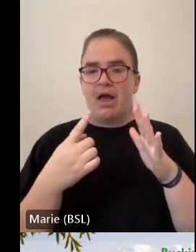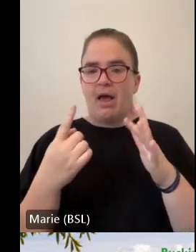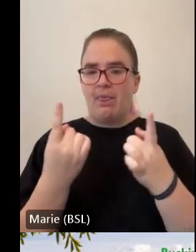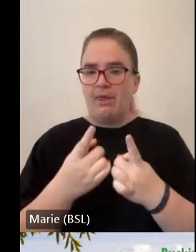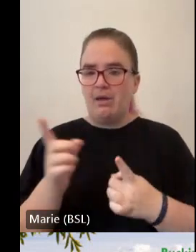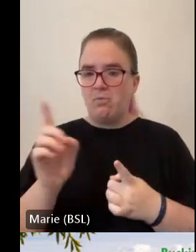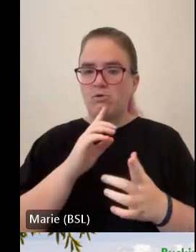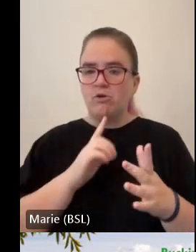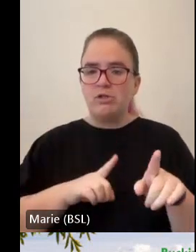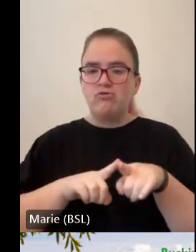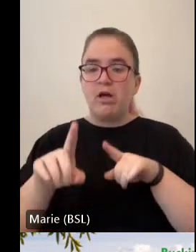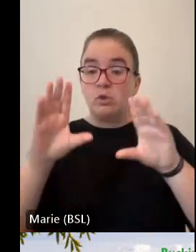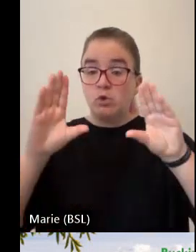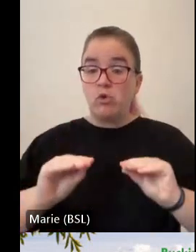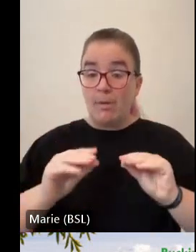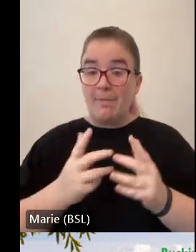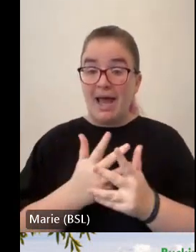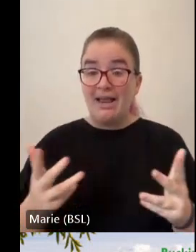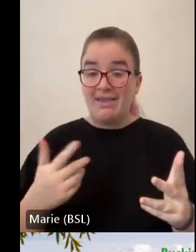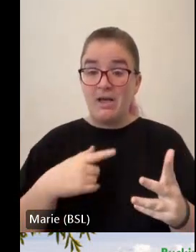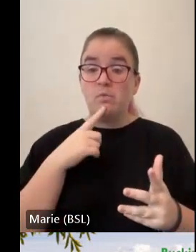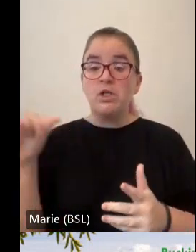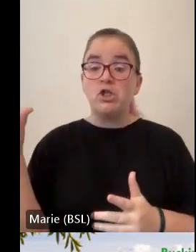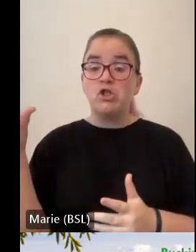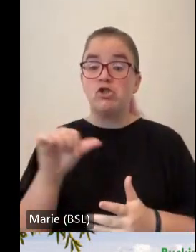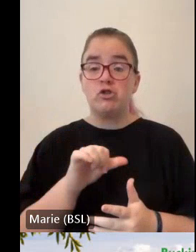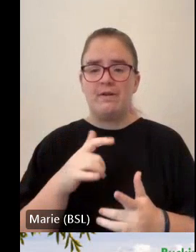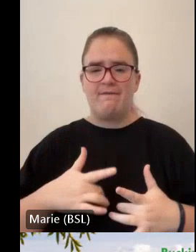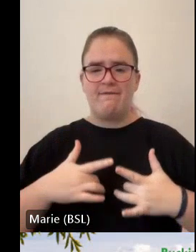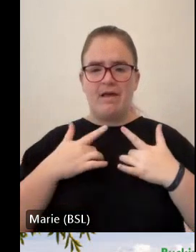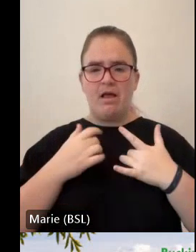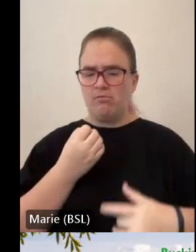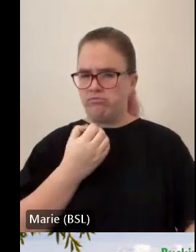trying to disrupt any of this is that we shouldn't feel ashamed